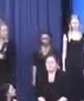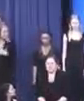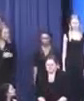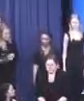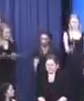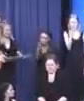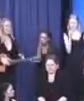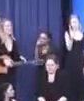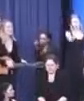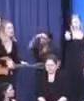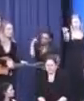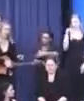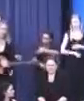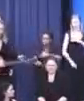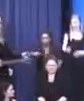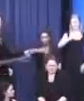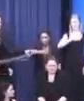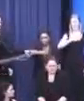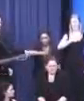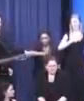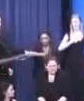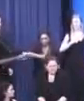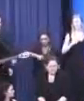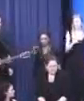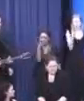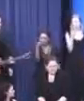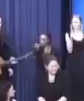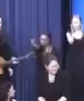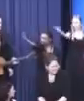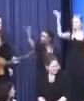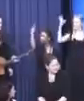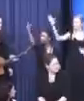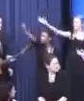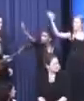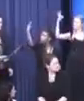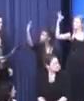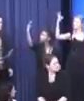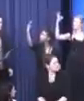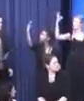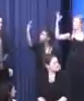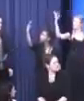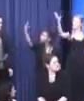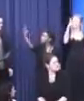[Mama Who Bore Me (Reprise)] Mama who bore me Mama who gave me